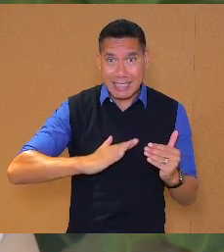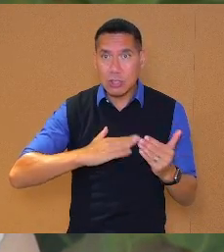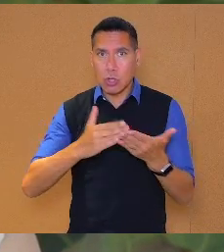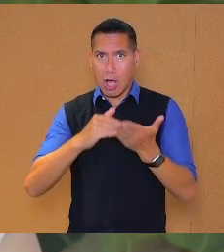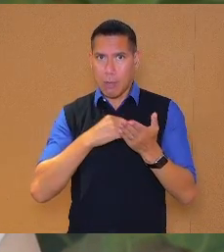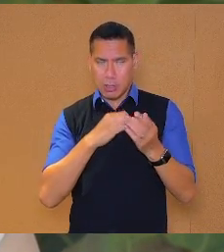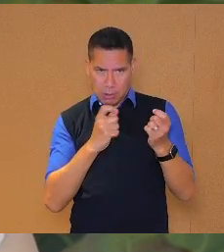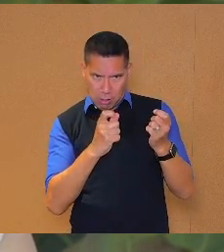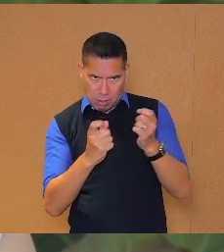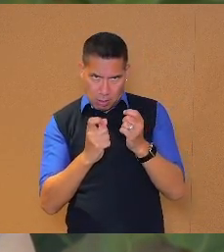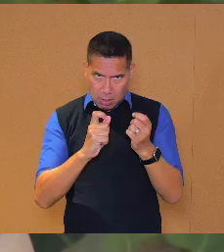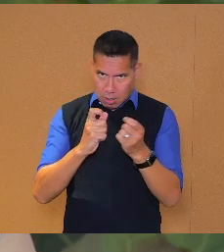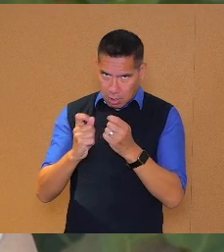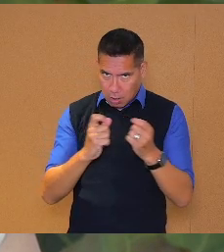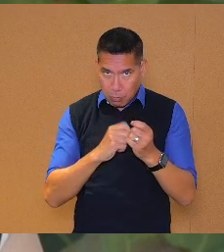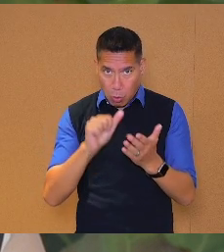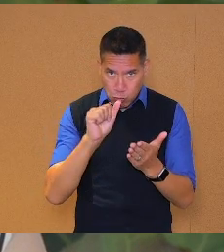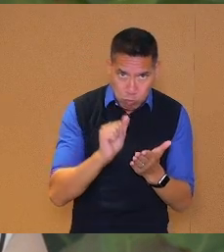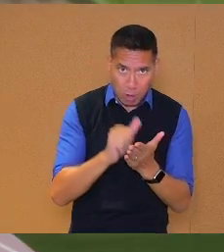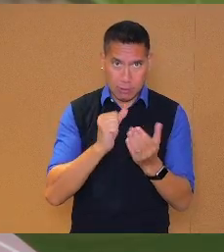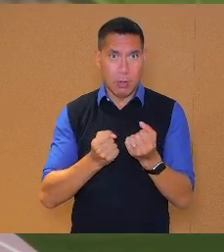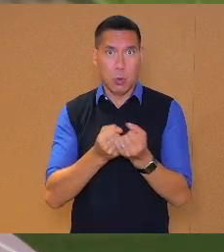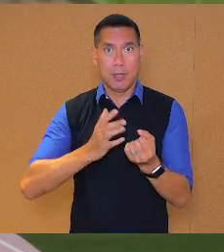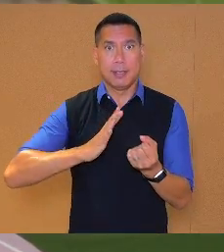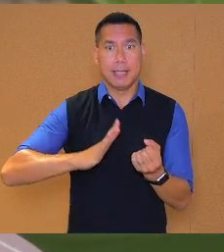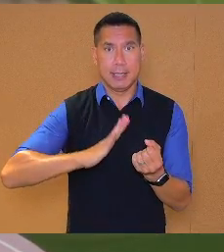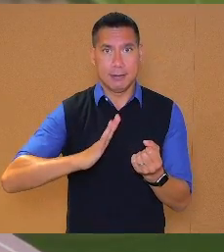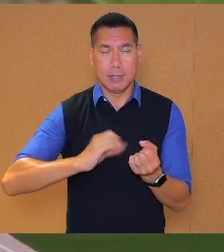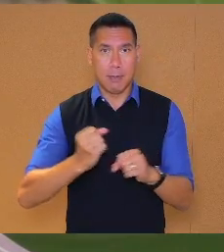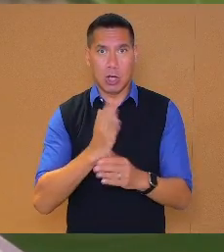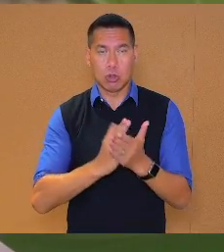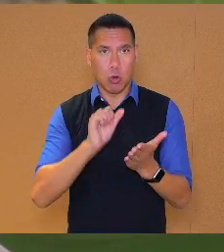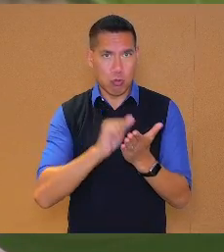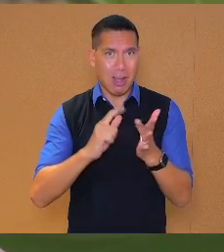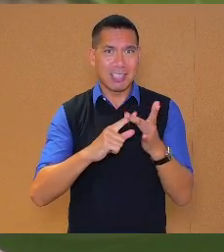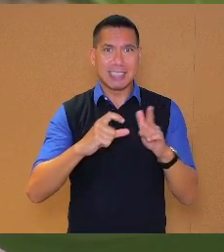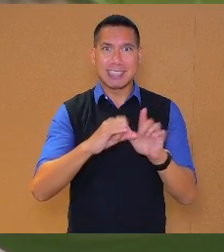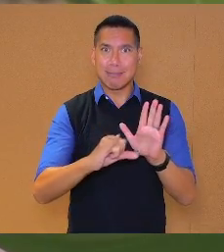help shape insight and identity, and identify support needed. We remain committed to driving change through over 700